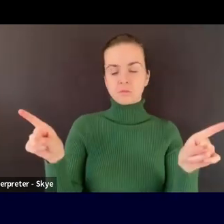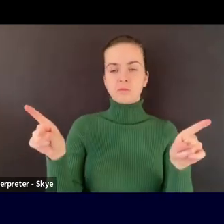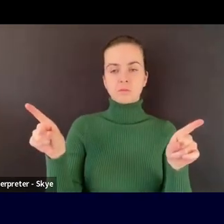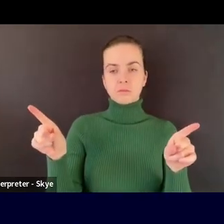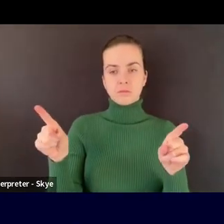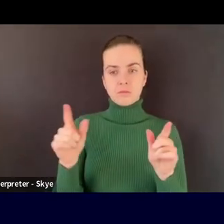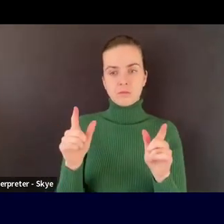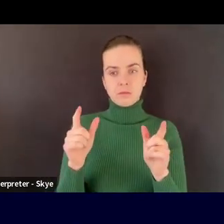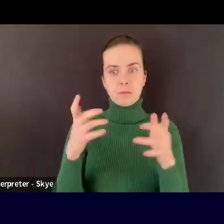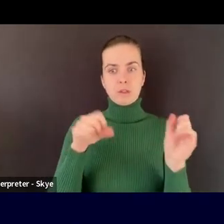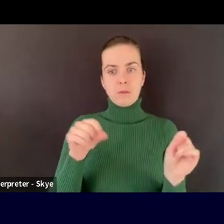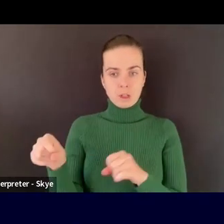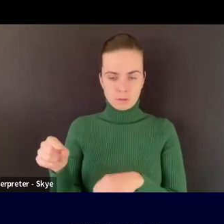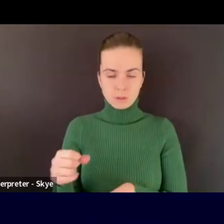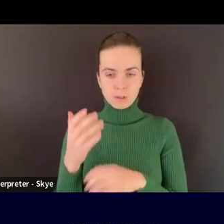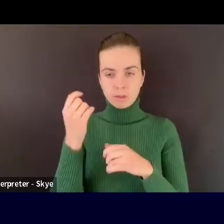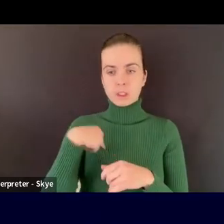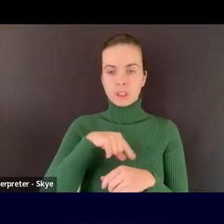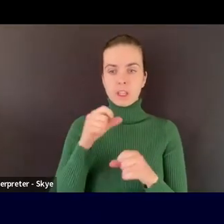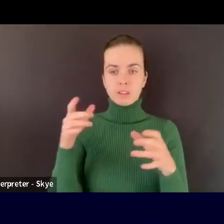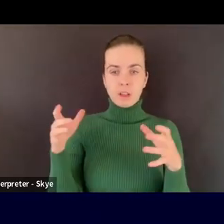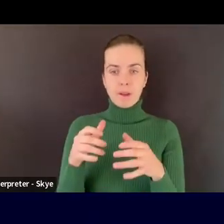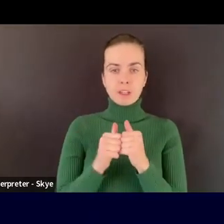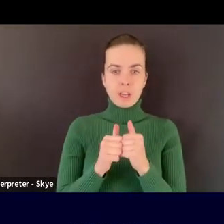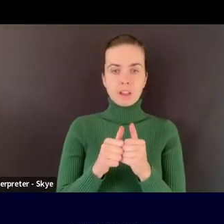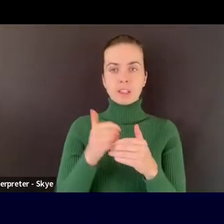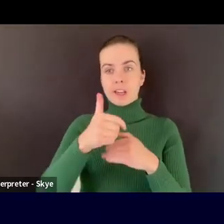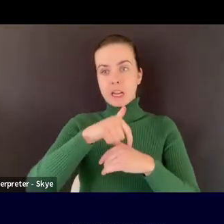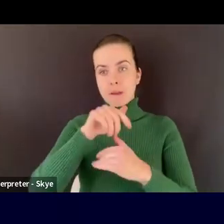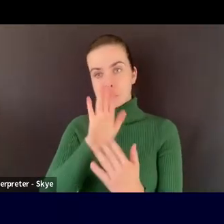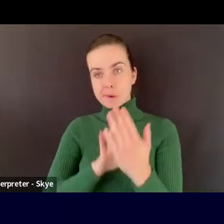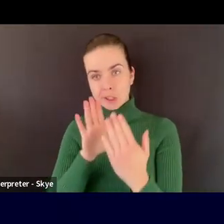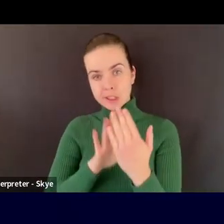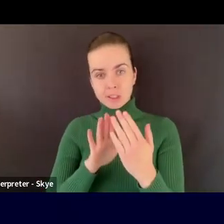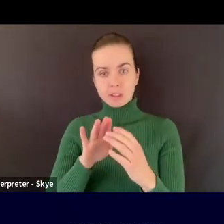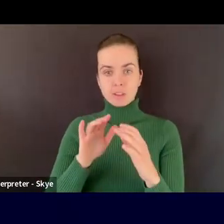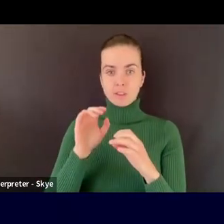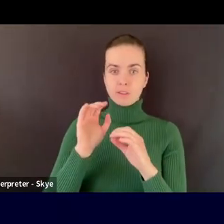and hopefully we can come back together, this time in person, to present a little bit more detail